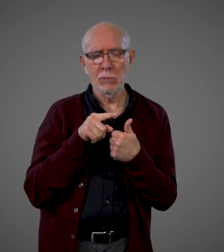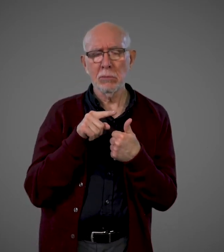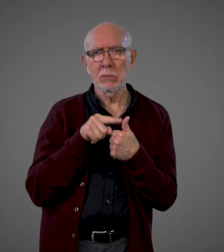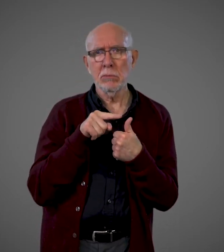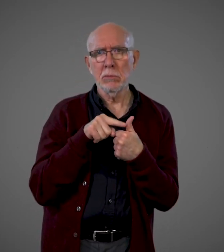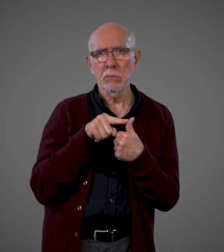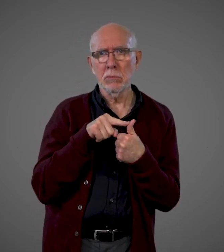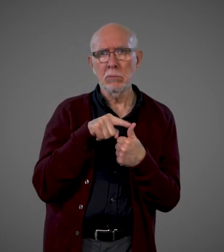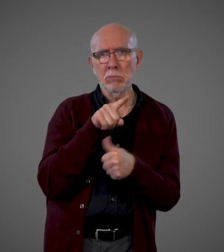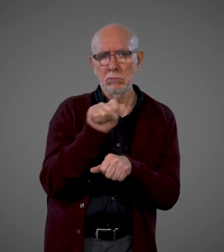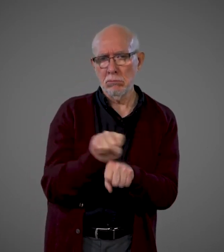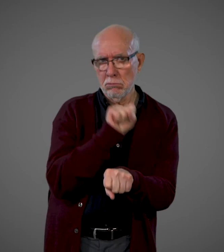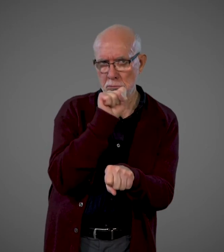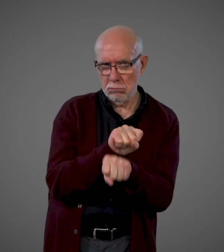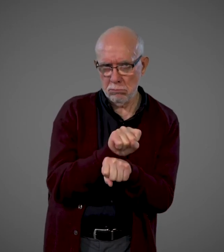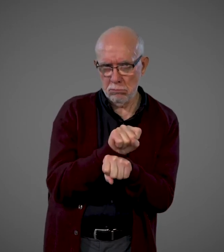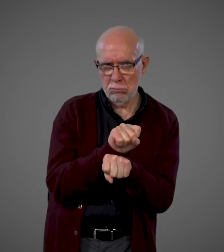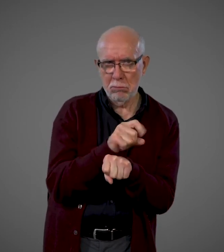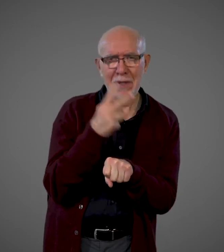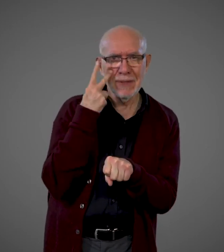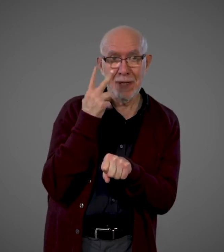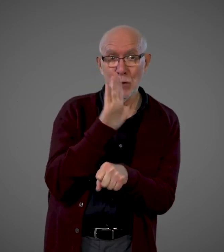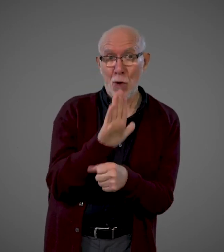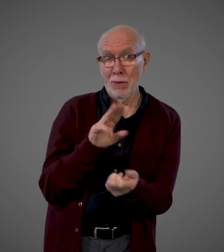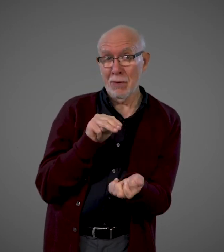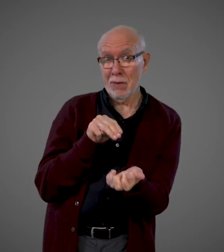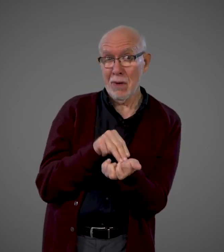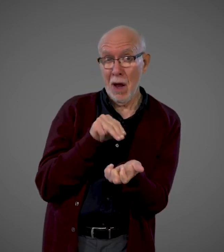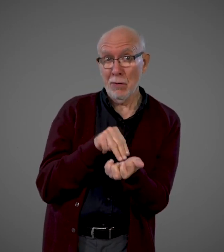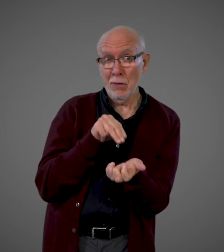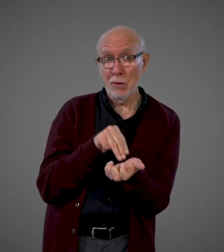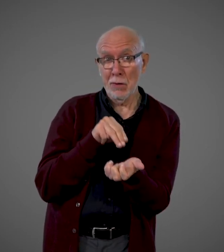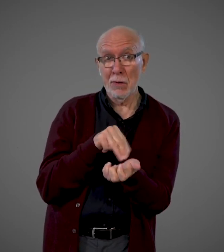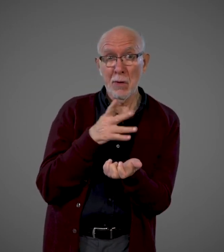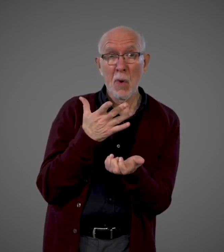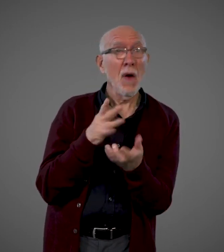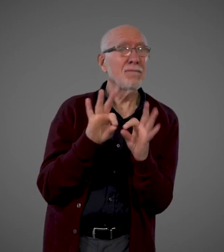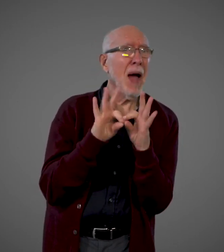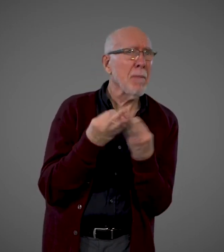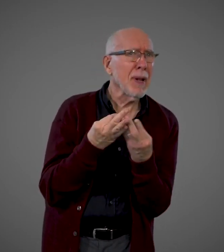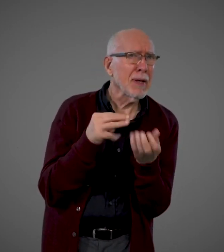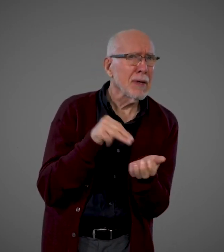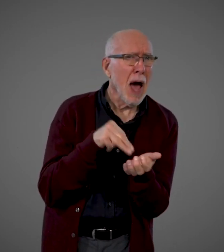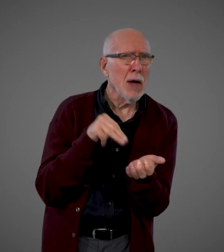First, make an appointment to see your family doctor, or PCP.